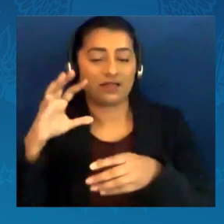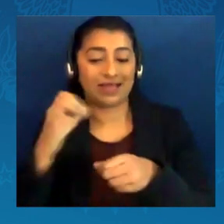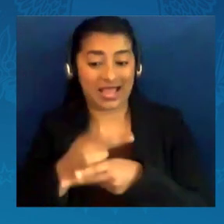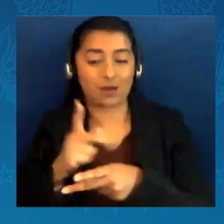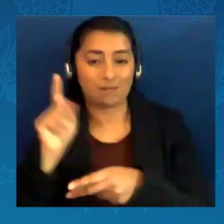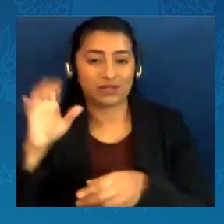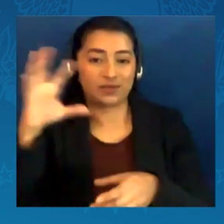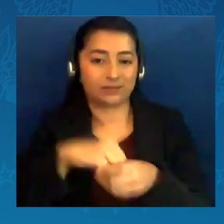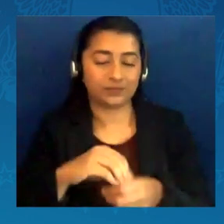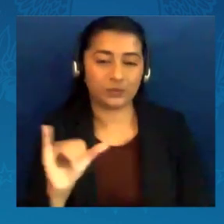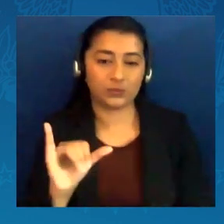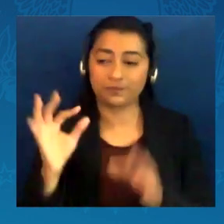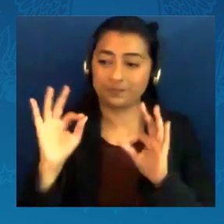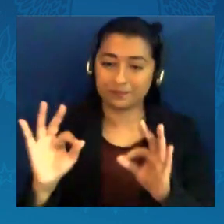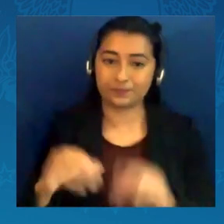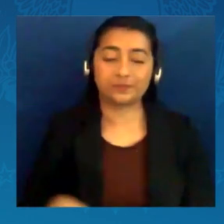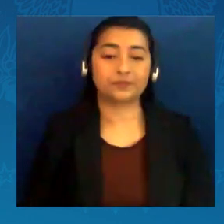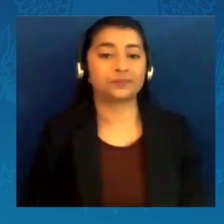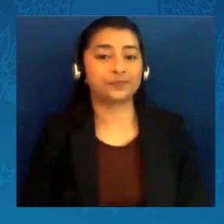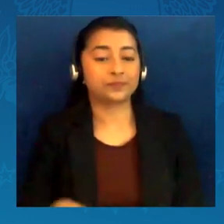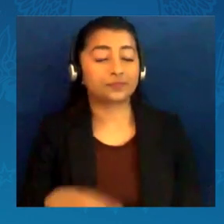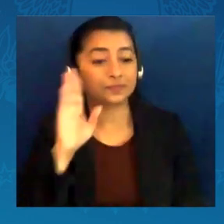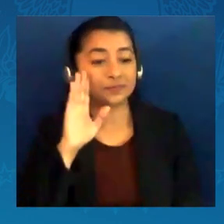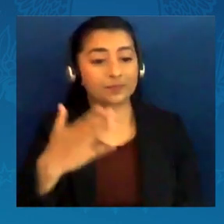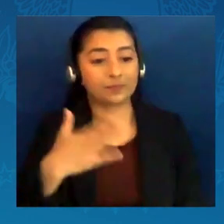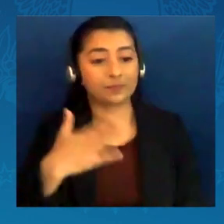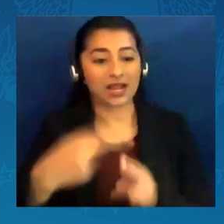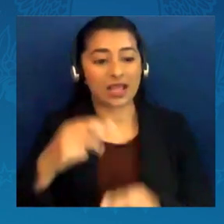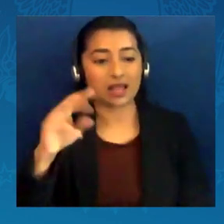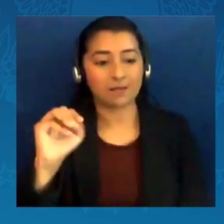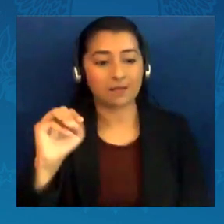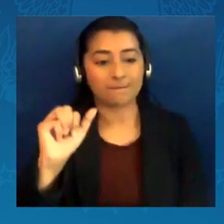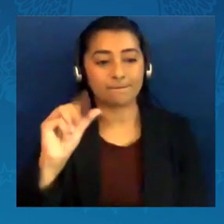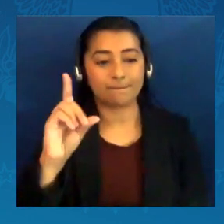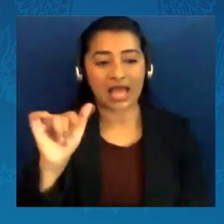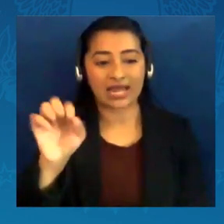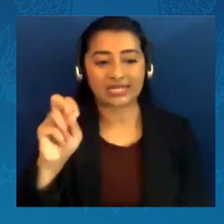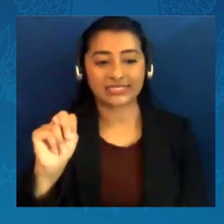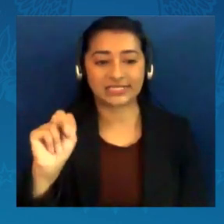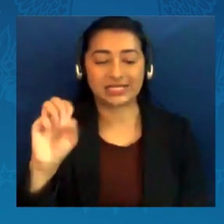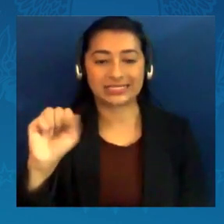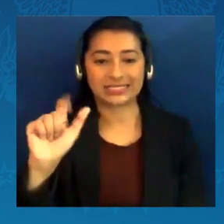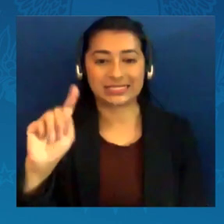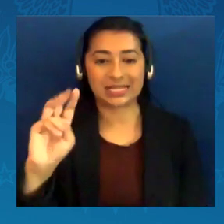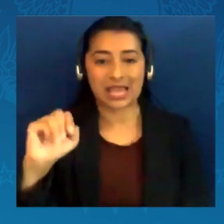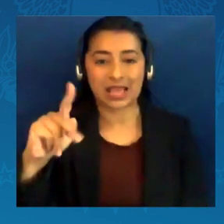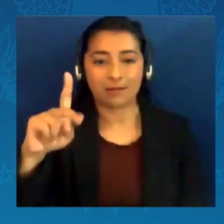Female Speaker: Hi, my name is Madisons. Damply, I'm a third year chemical engineering major from Dallas, Texas,